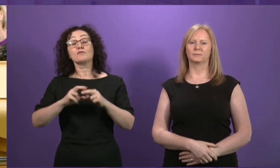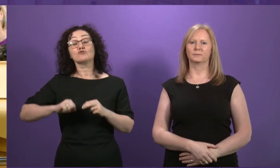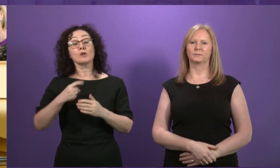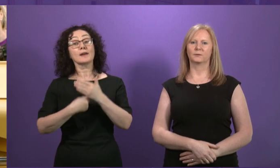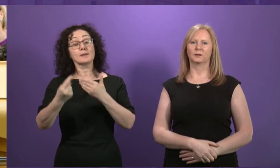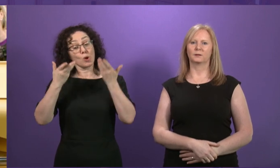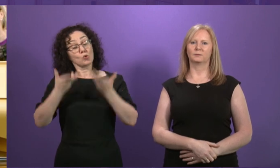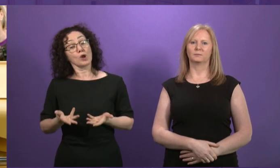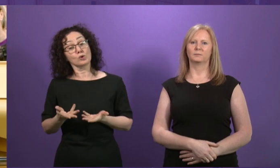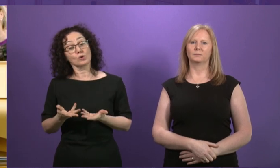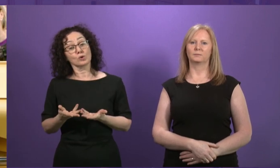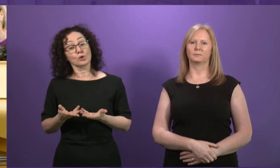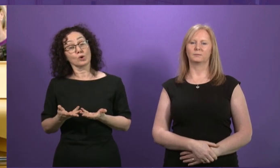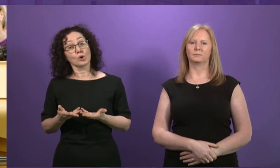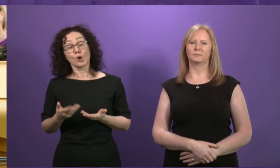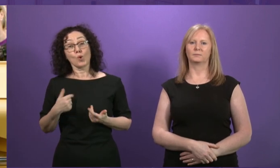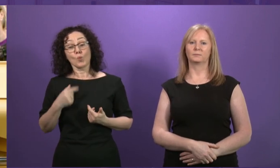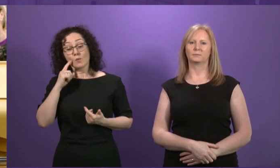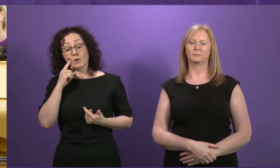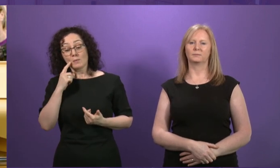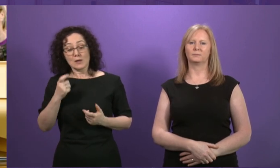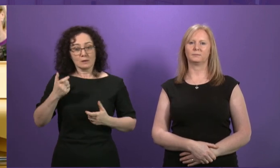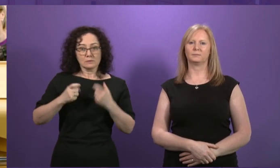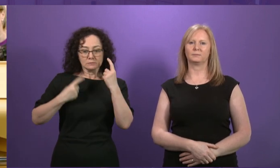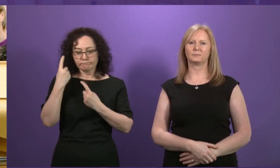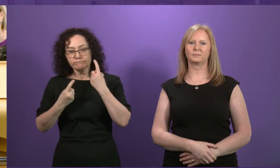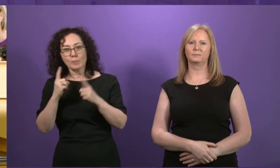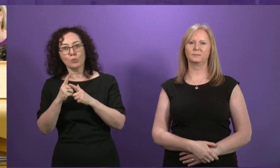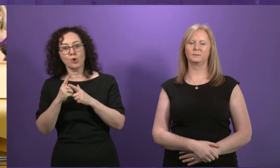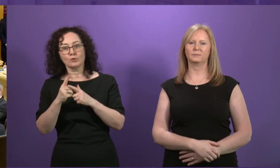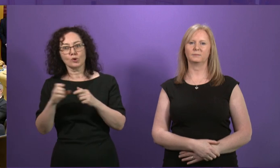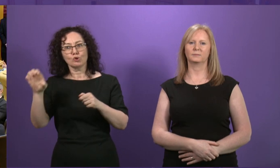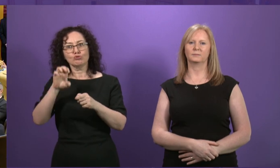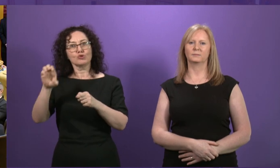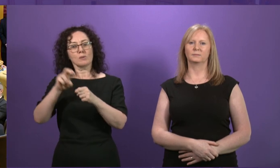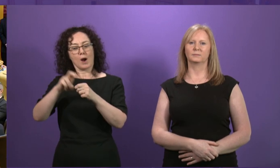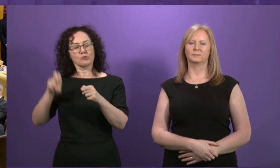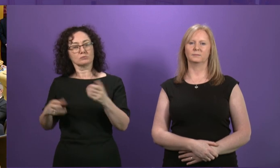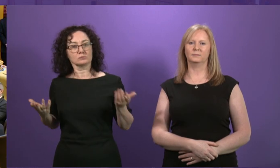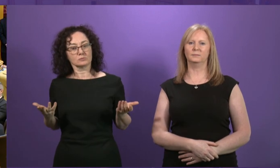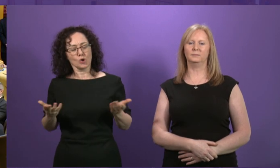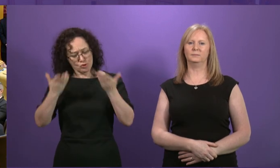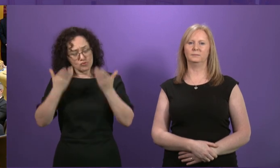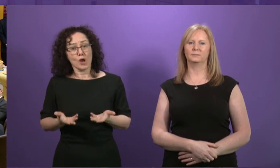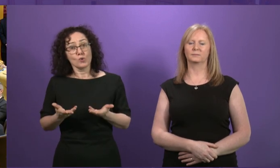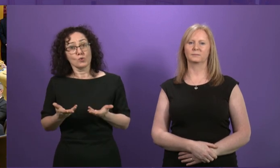would not be facing being taken out of the European Union against our will three weeks